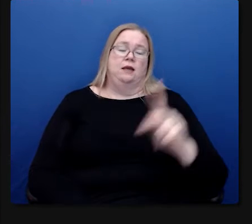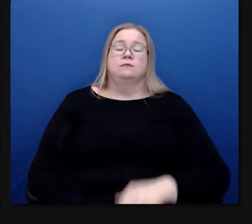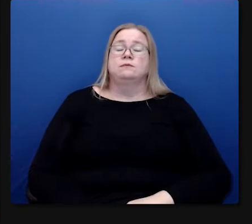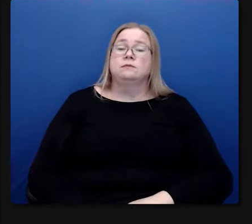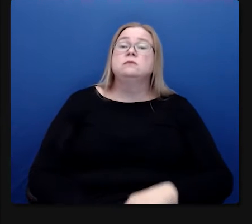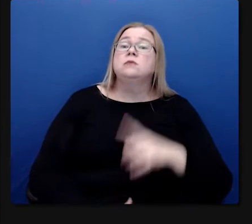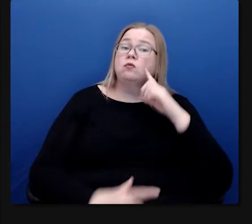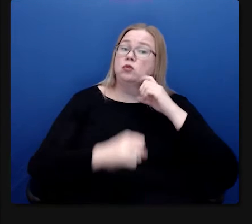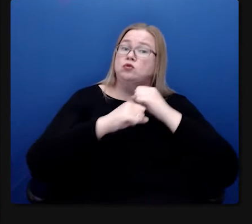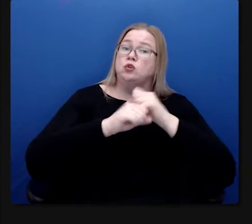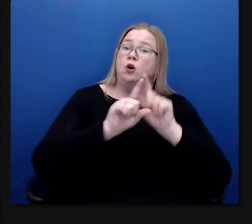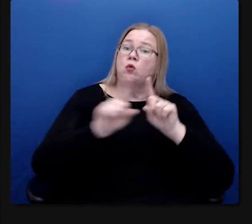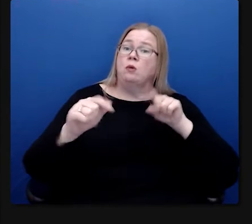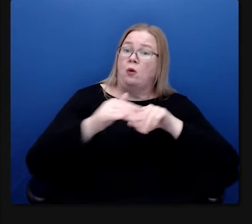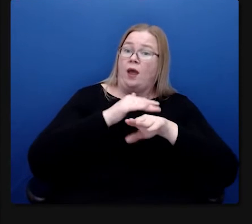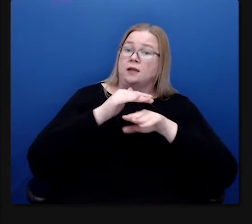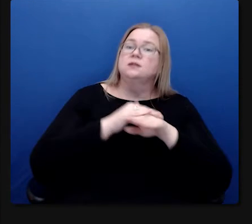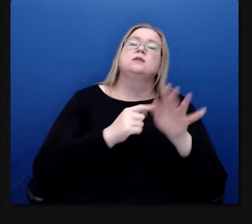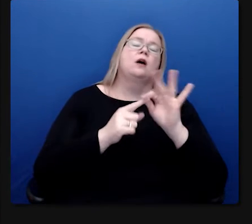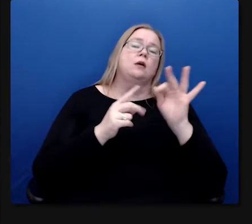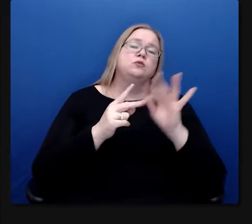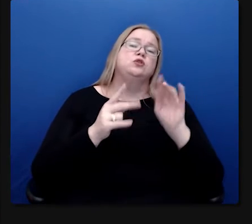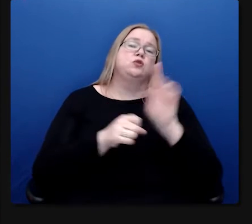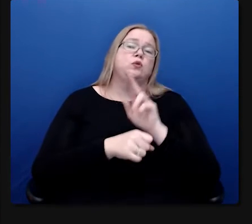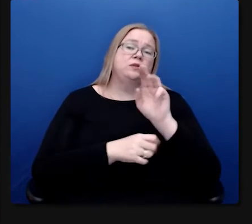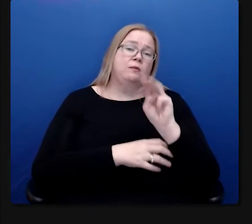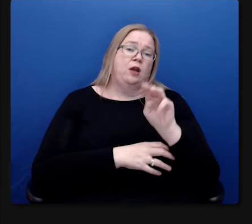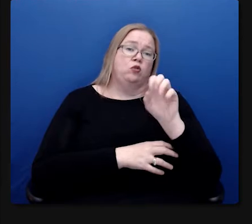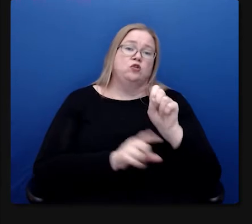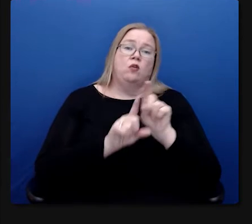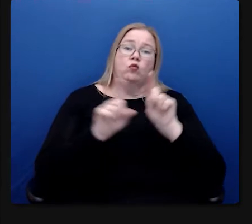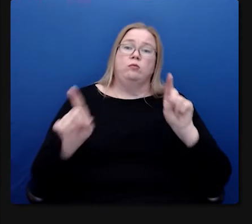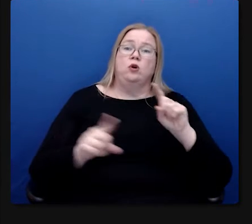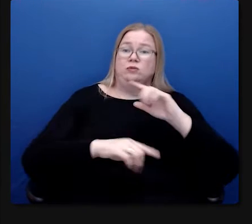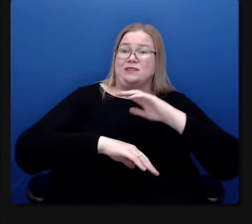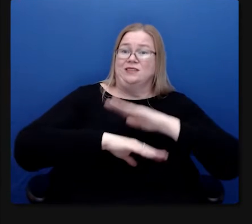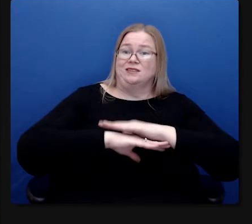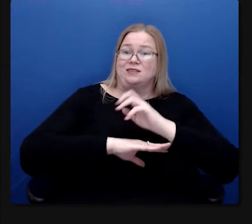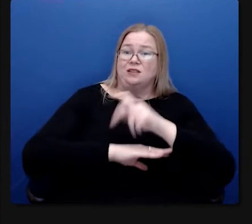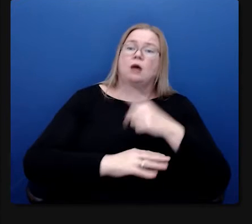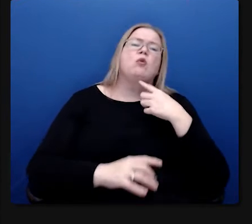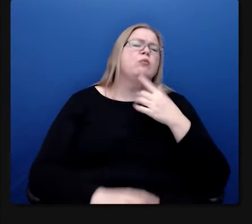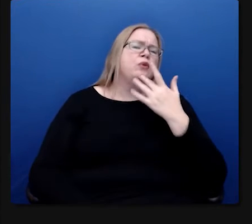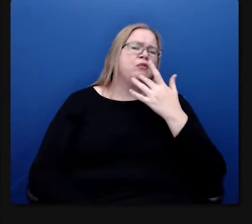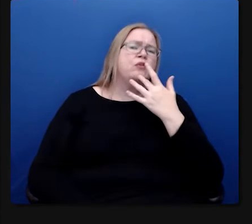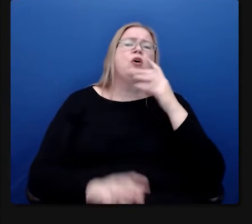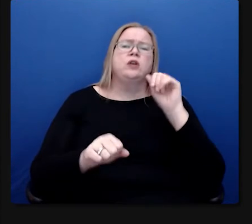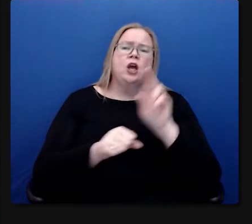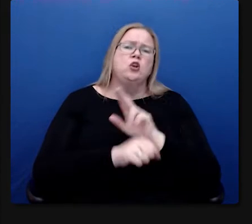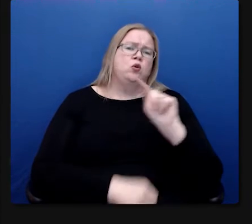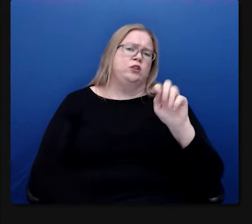For secure remote access, there will be the option to use Microsoft Remote Desktop Protocol, or, if you prefer, you can use the Teradici